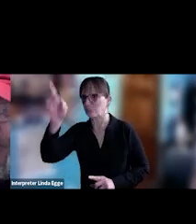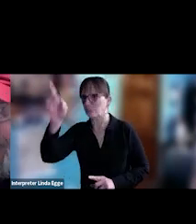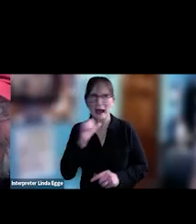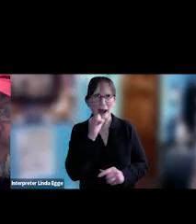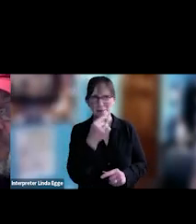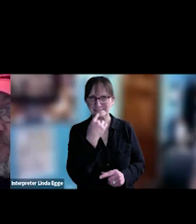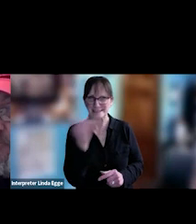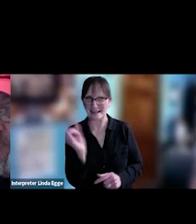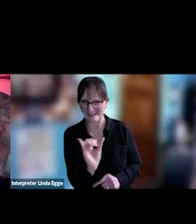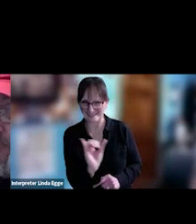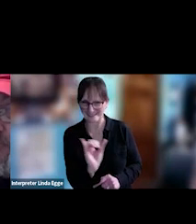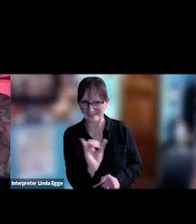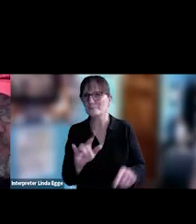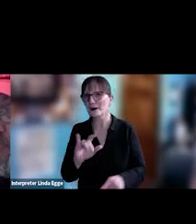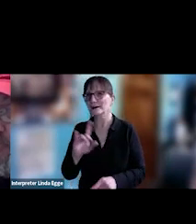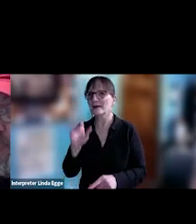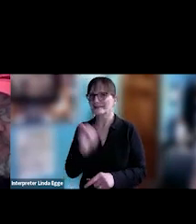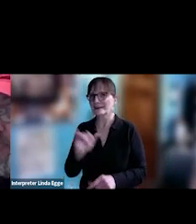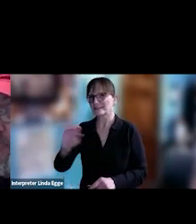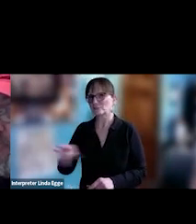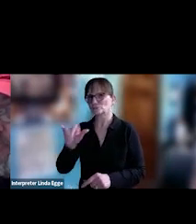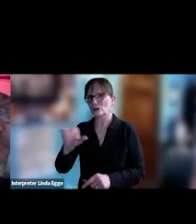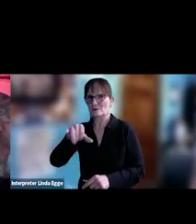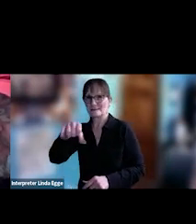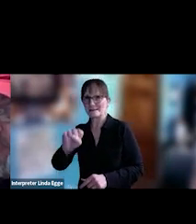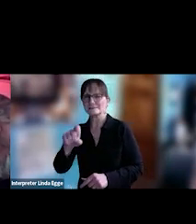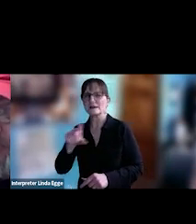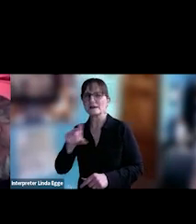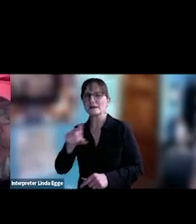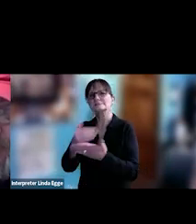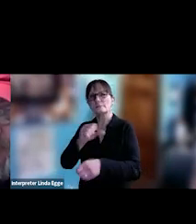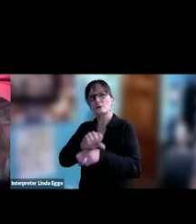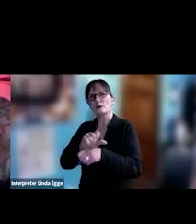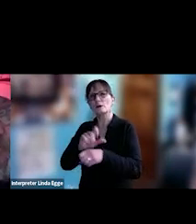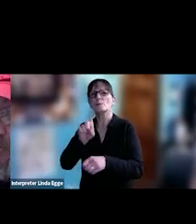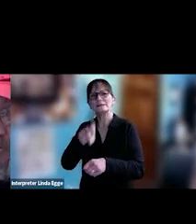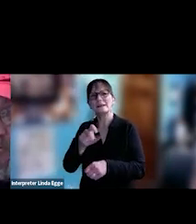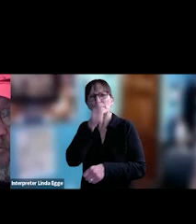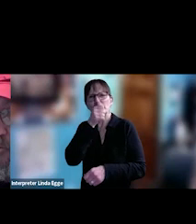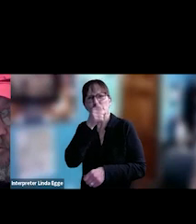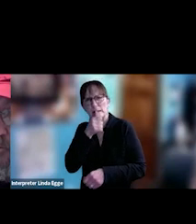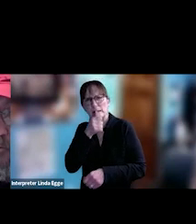but just how Jerry is, is that, as SOAR workers, we have to be patient, we have to be kind,